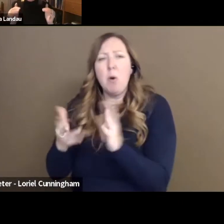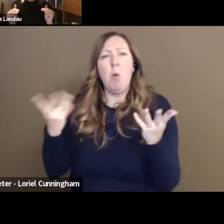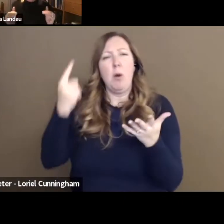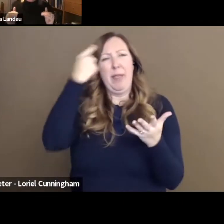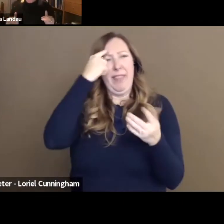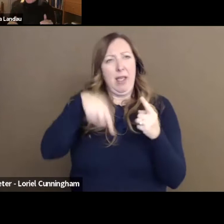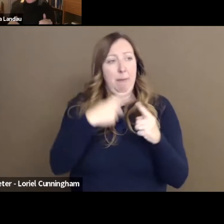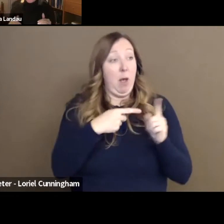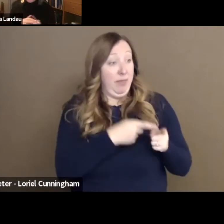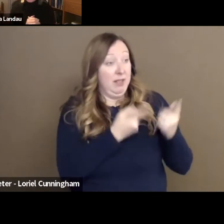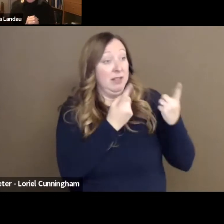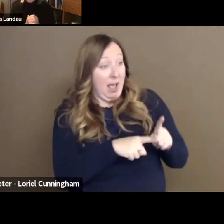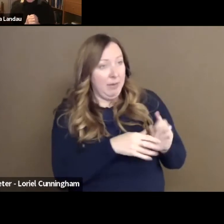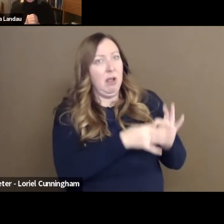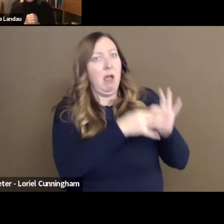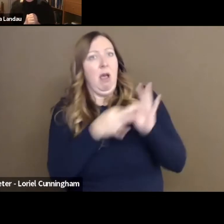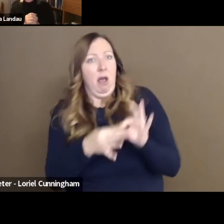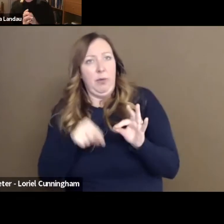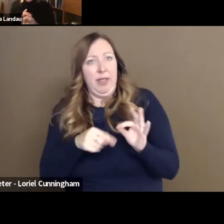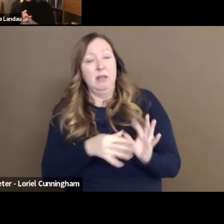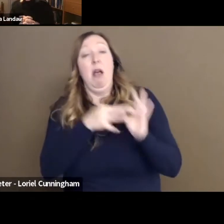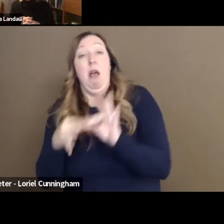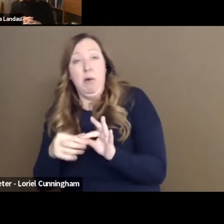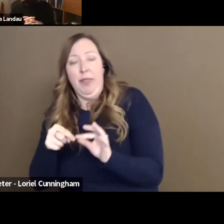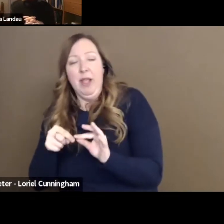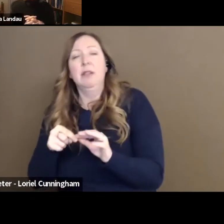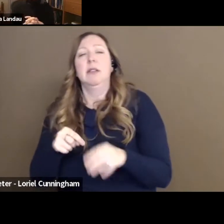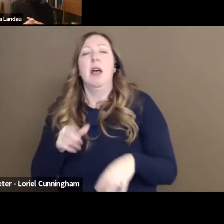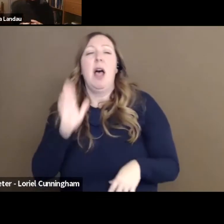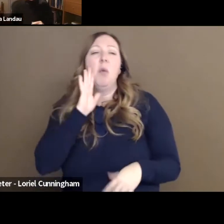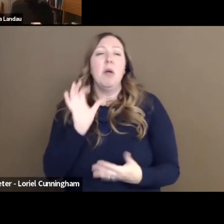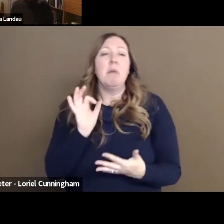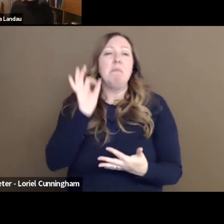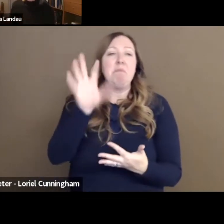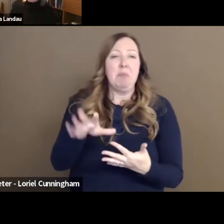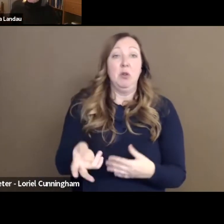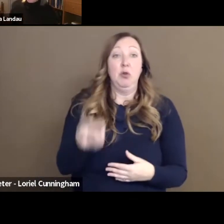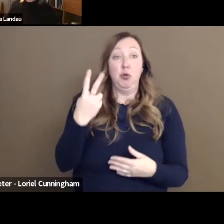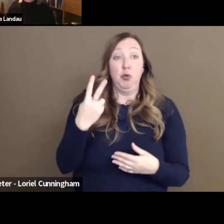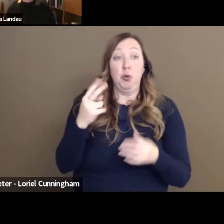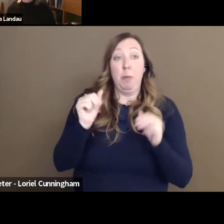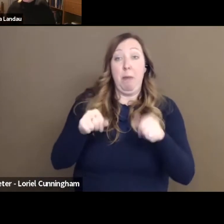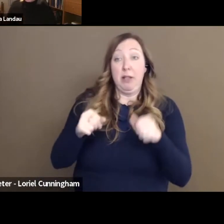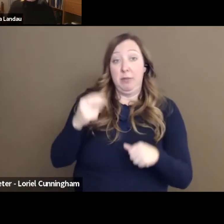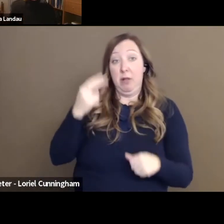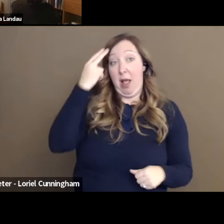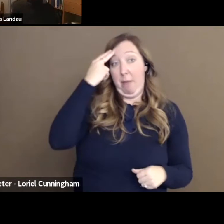two hypotheses the second thing i'm going to do is give you evidence on the spatial cognitive